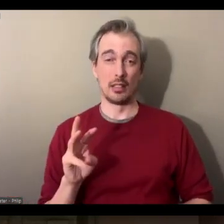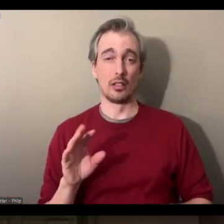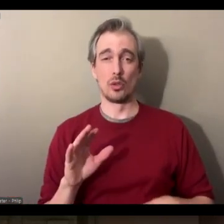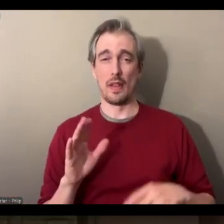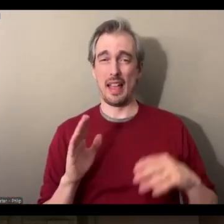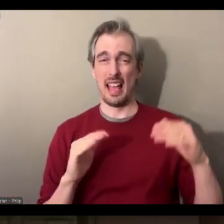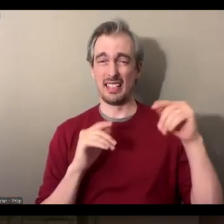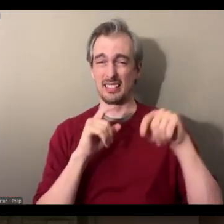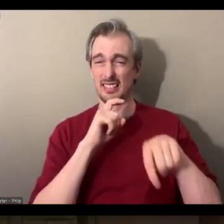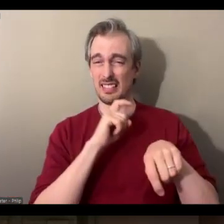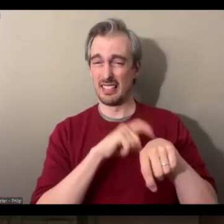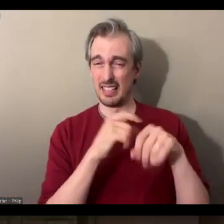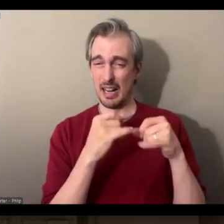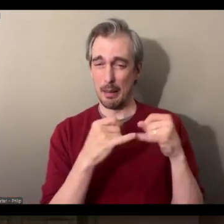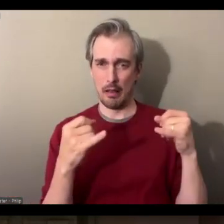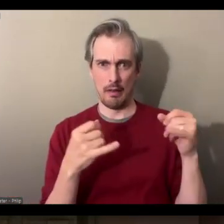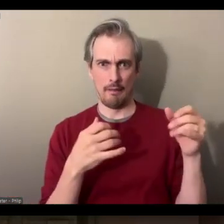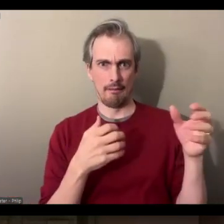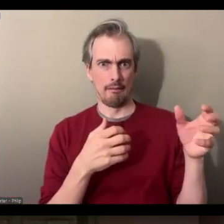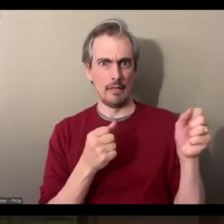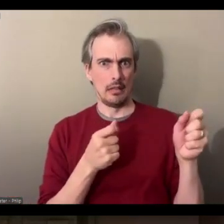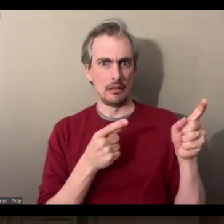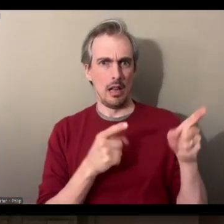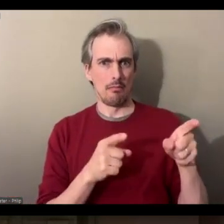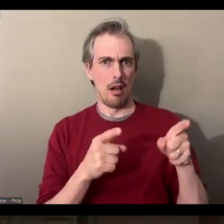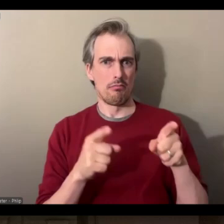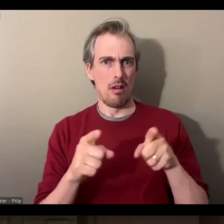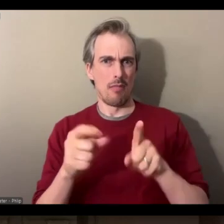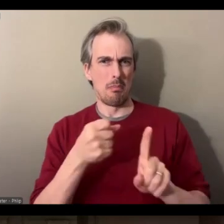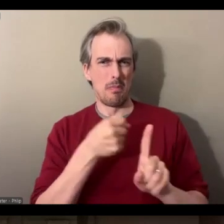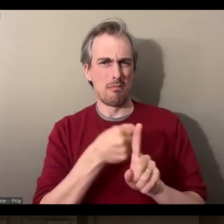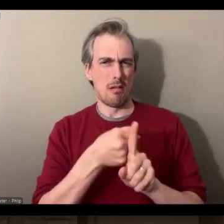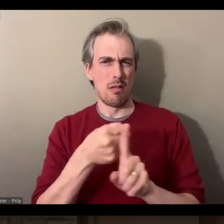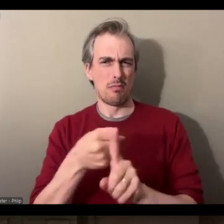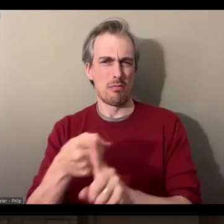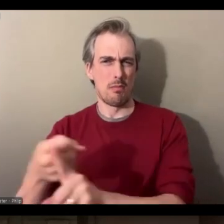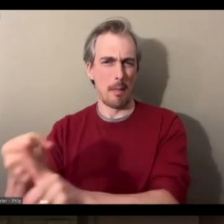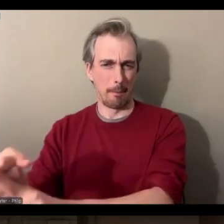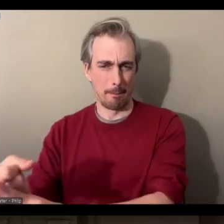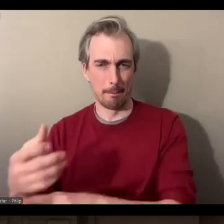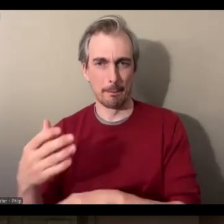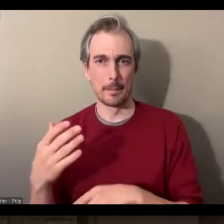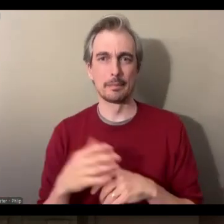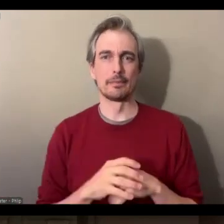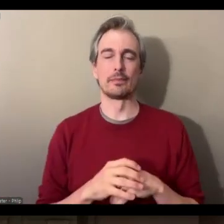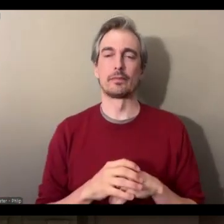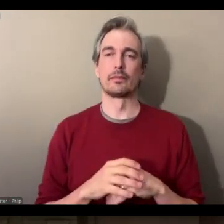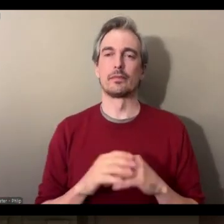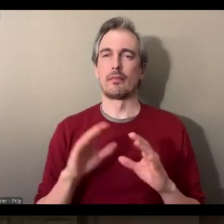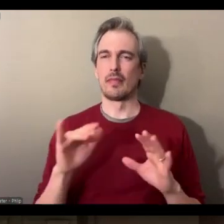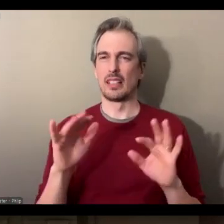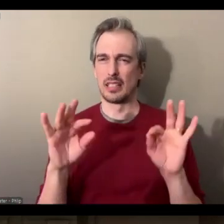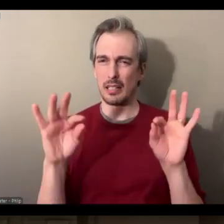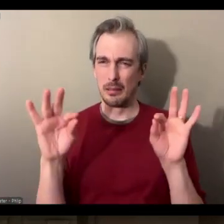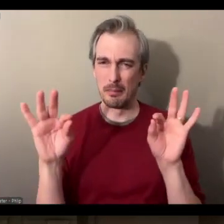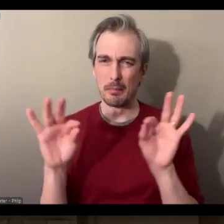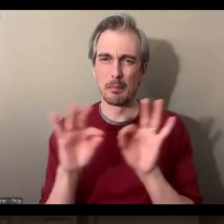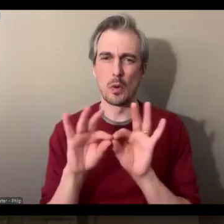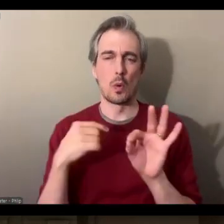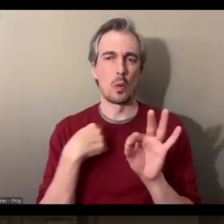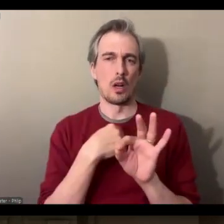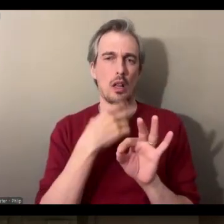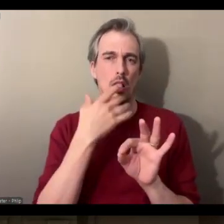part that... Going back to the locking things early... That we managed to do very early on,